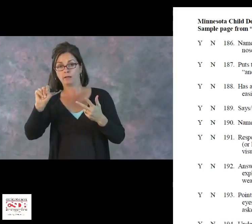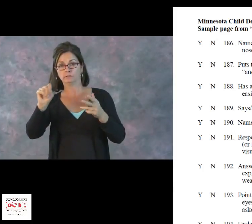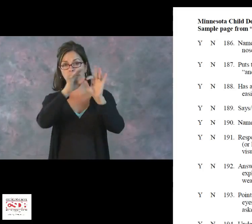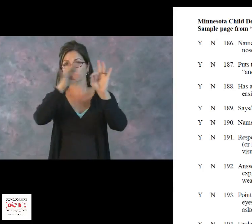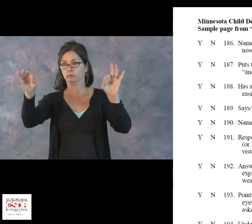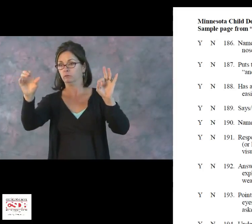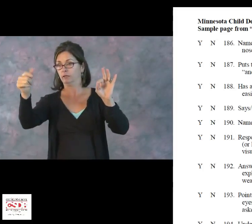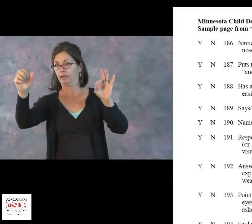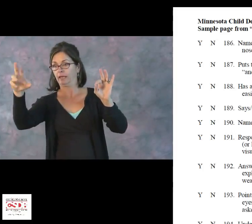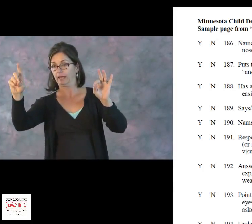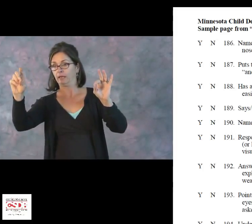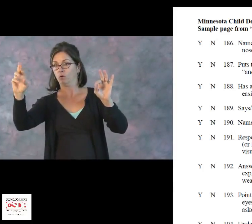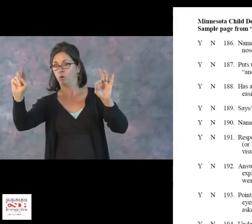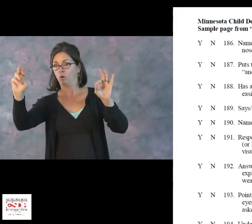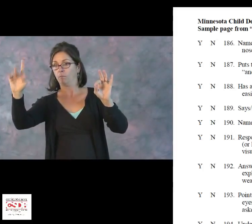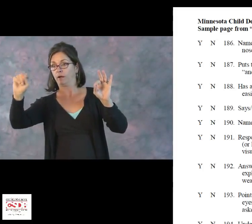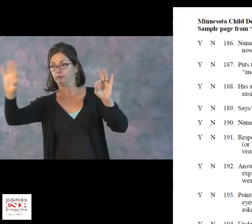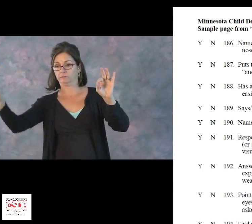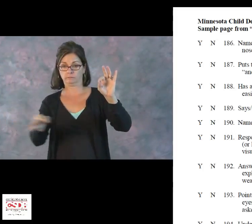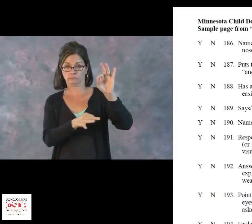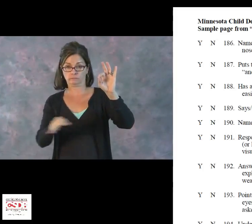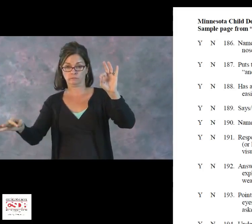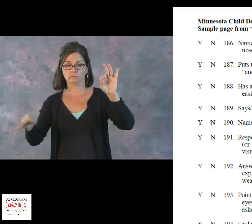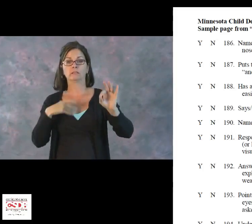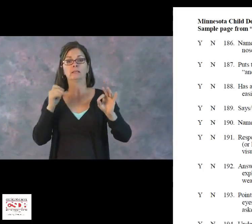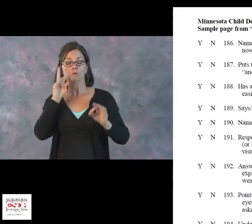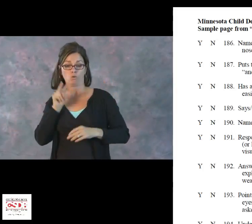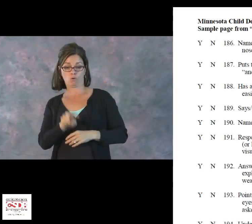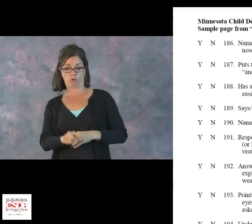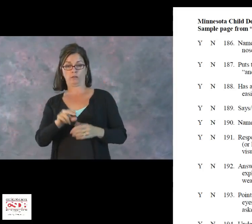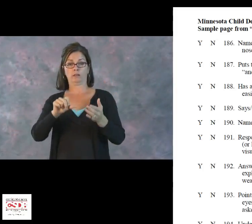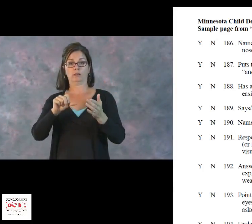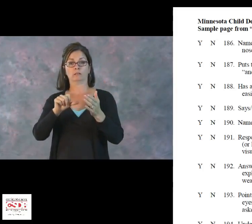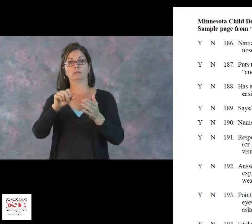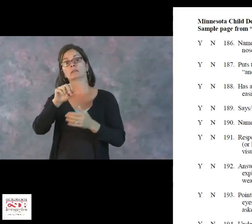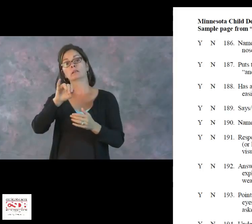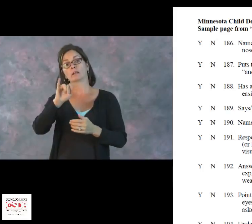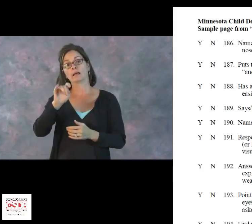Then if we look down to item 194.